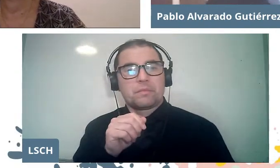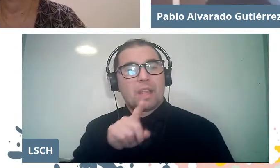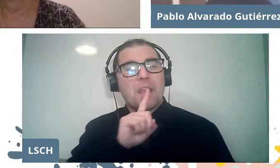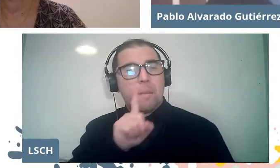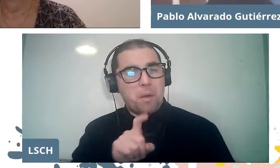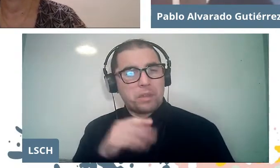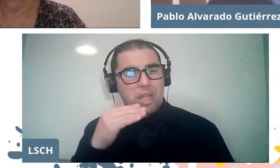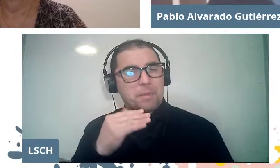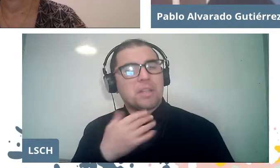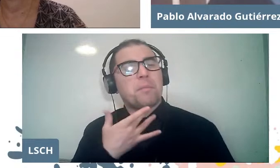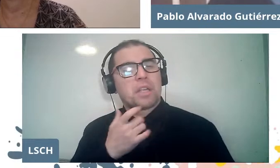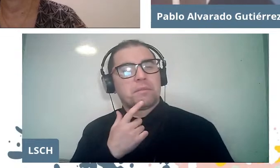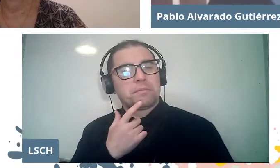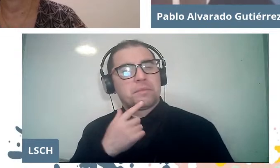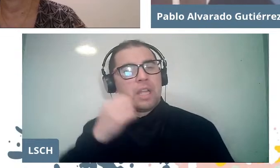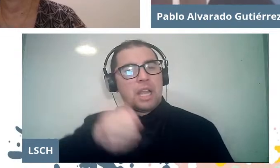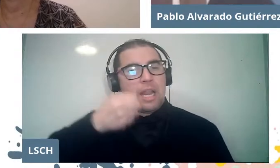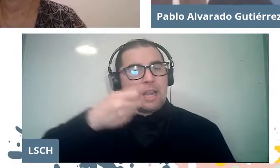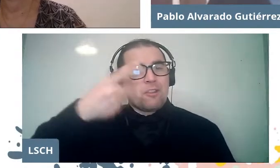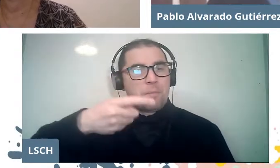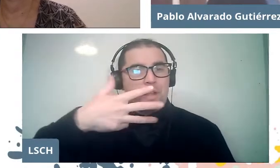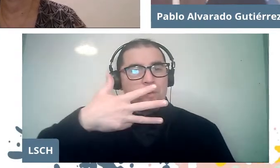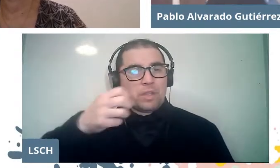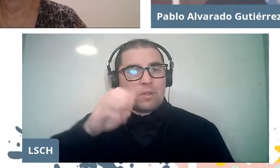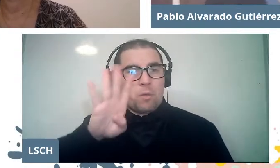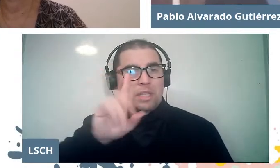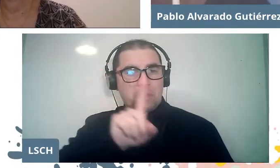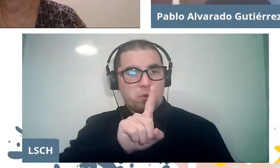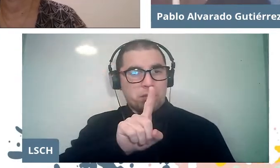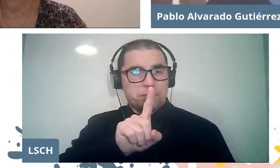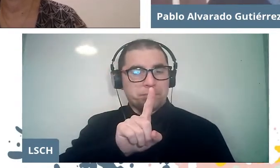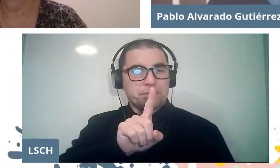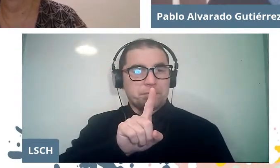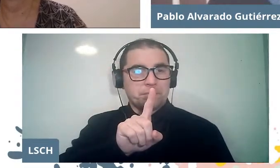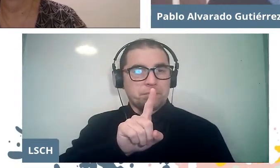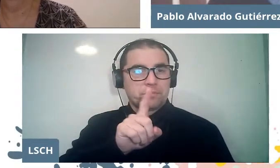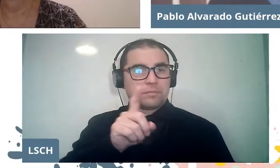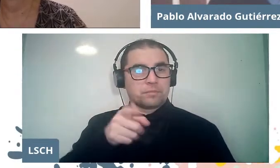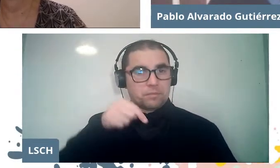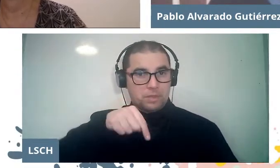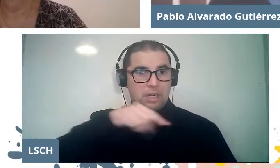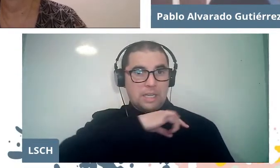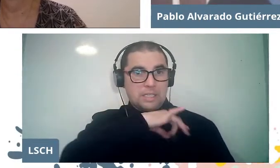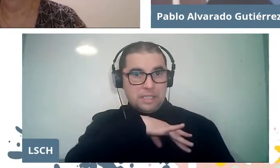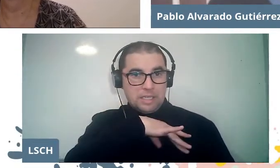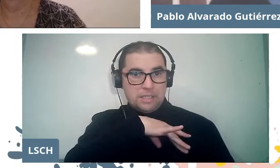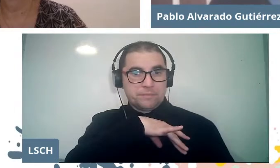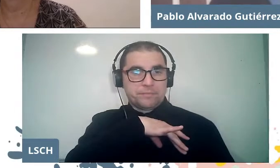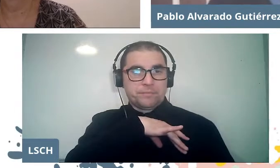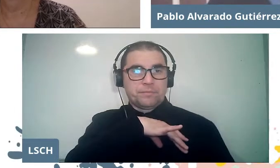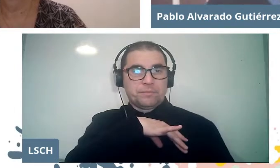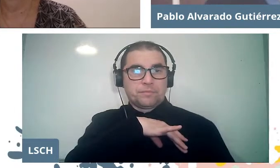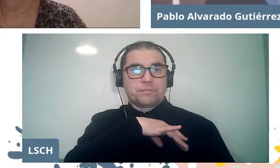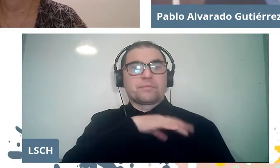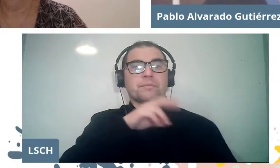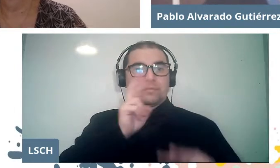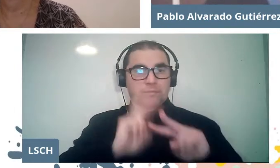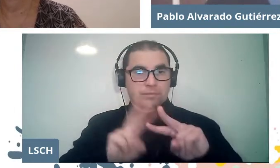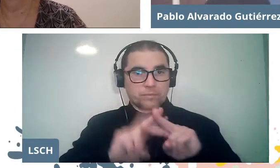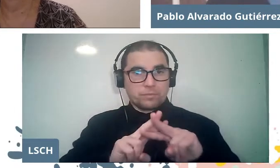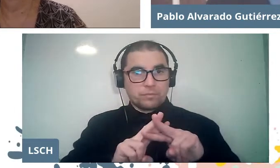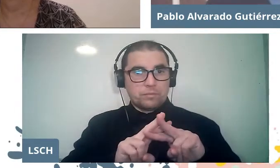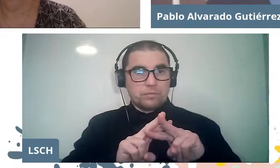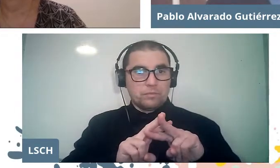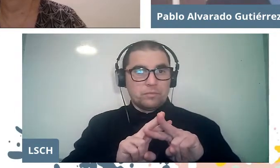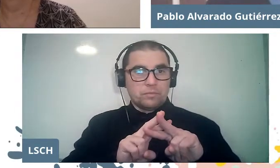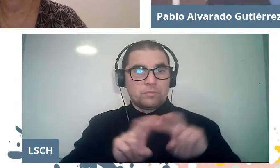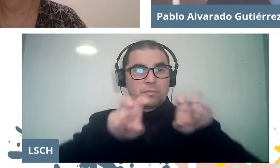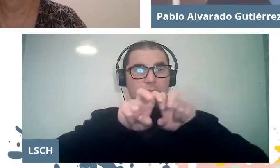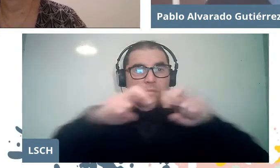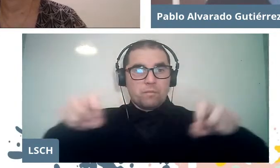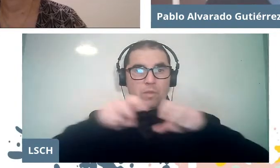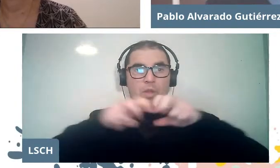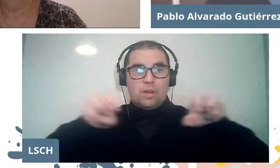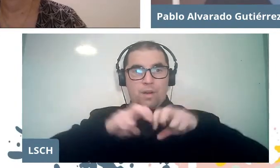In 1941, the Chilean symphony orchestra was born, founded and created.